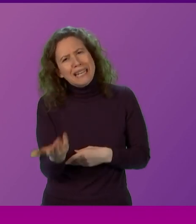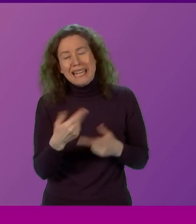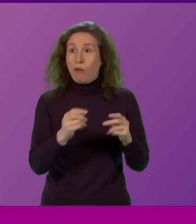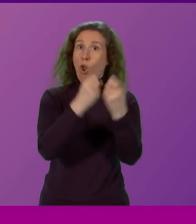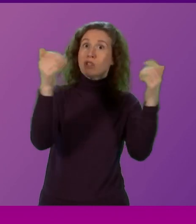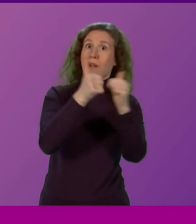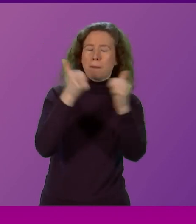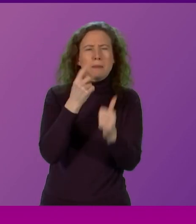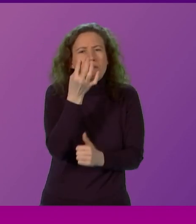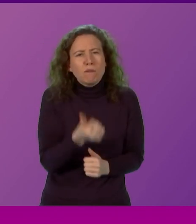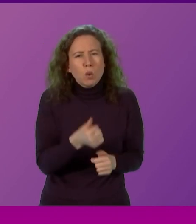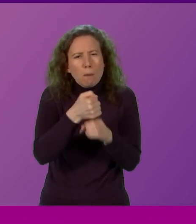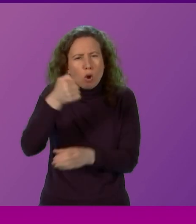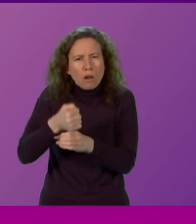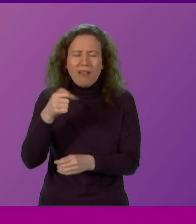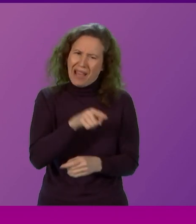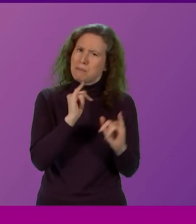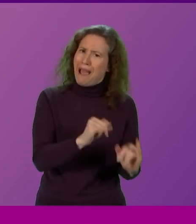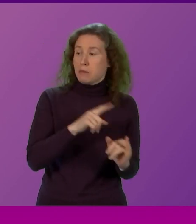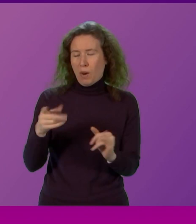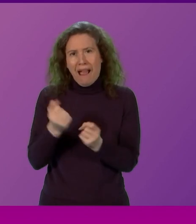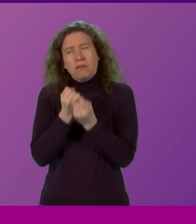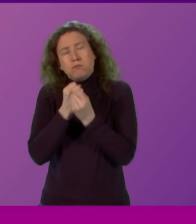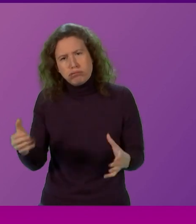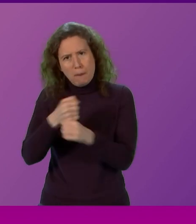We will continue to do as we have been doing.